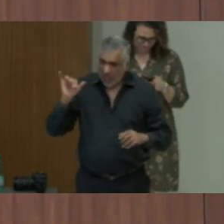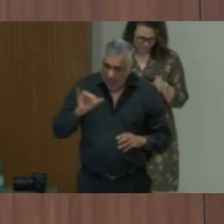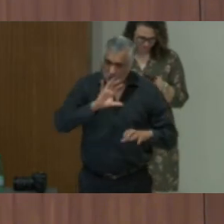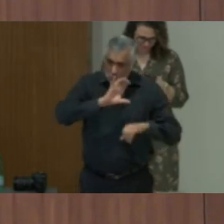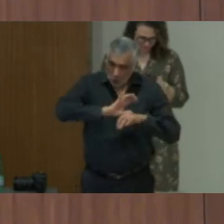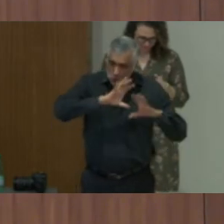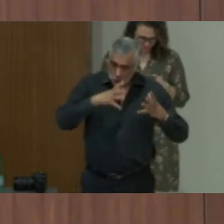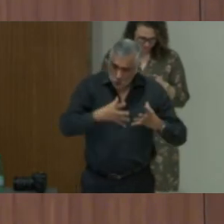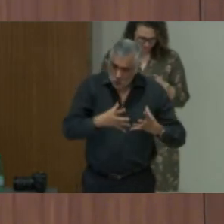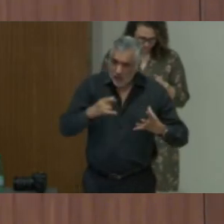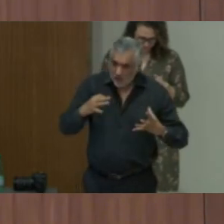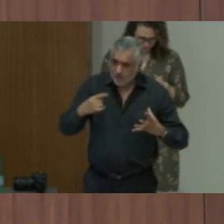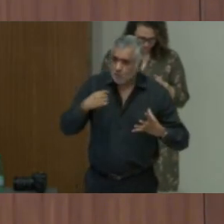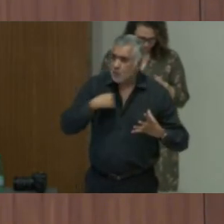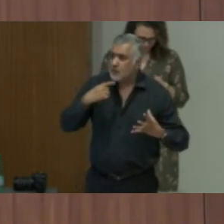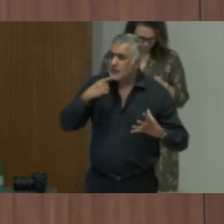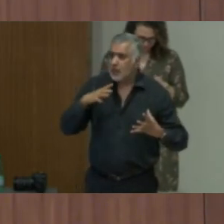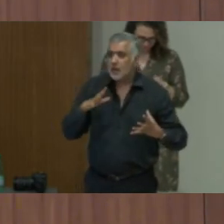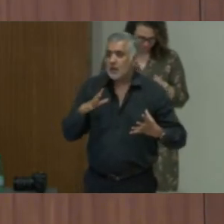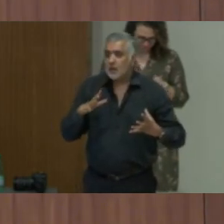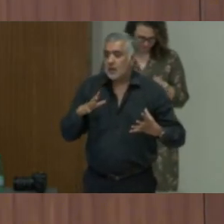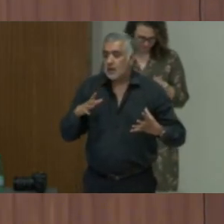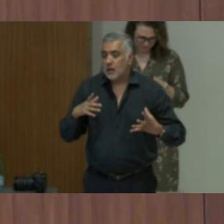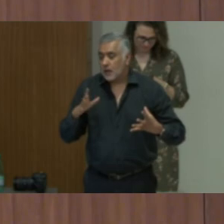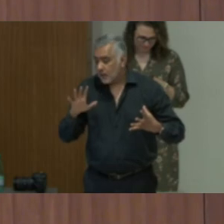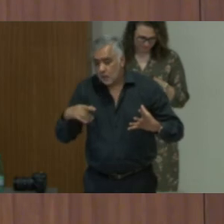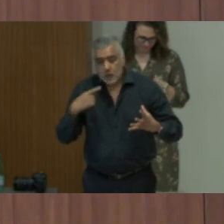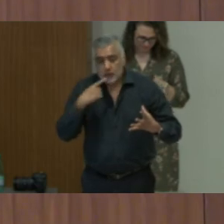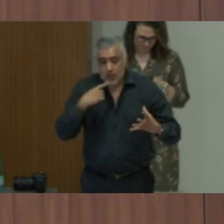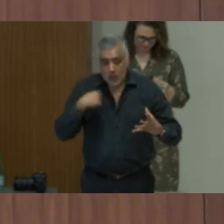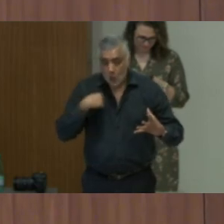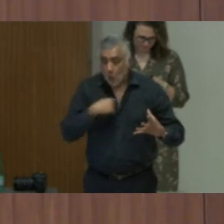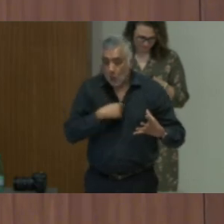if we say that just as individuals, if we say that we don't...